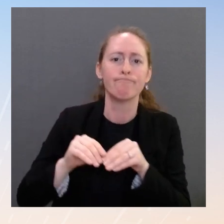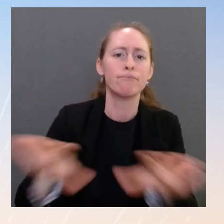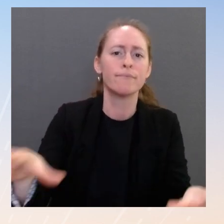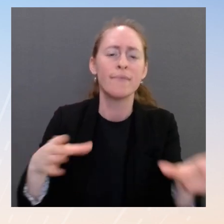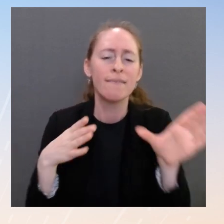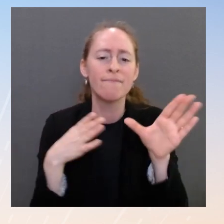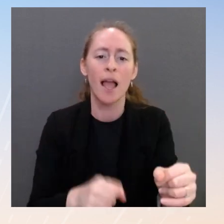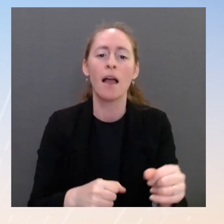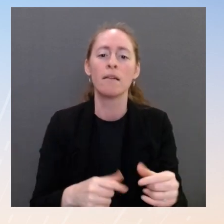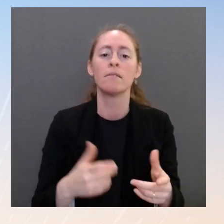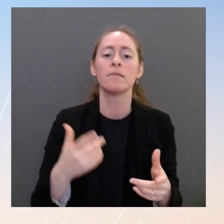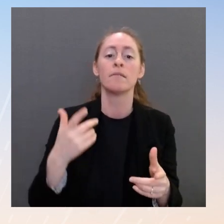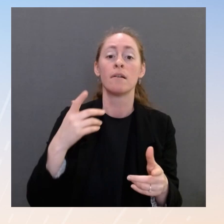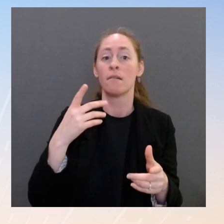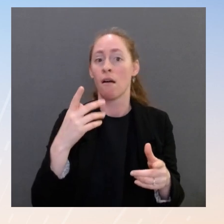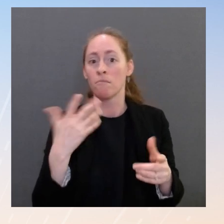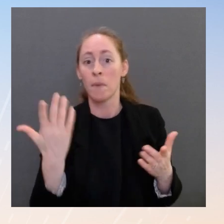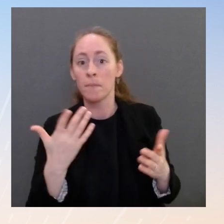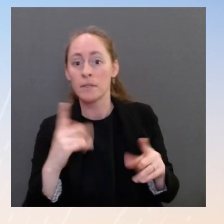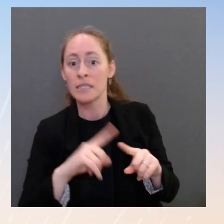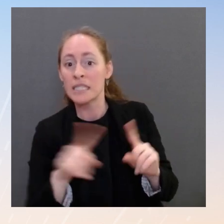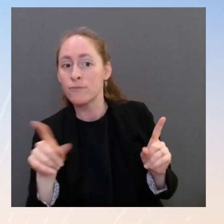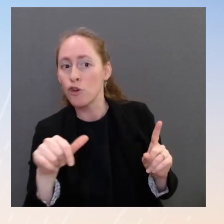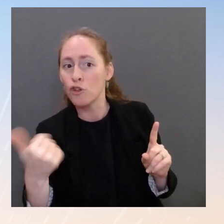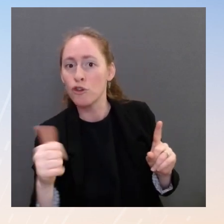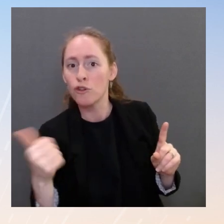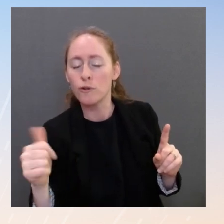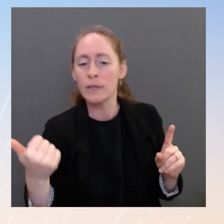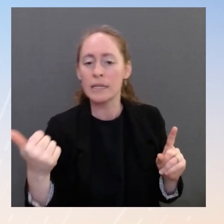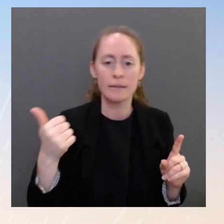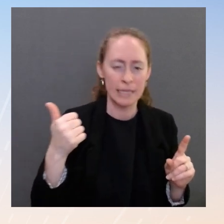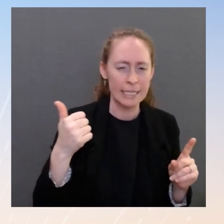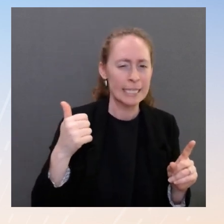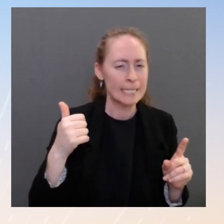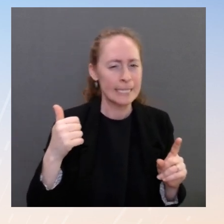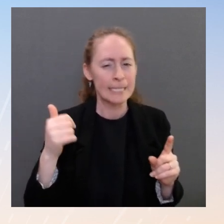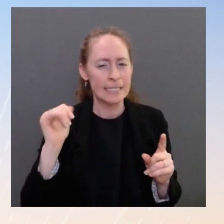because we're at a much lower level of hospitalizations, of deaths, and even, nationwide, of cases.